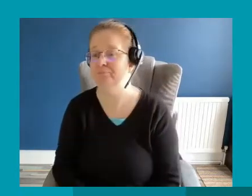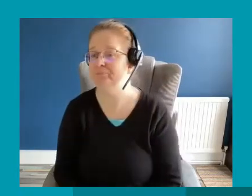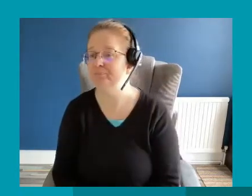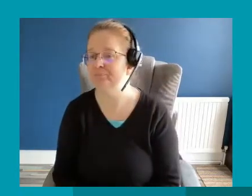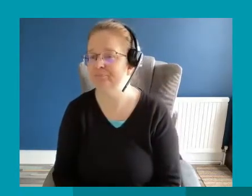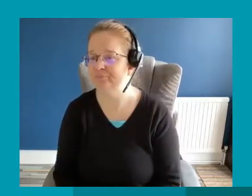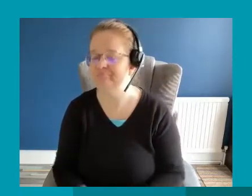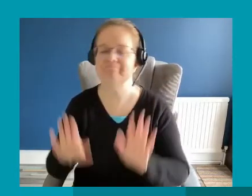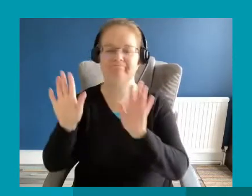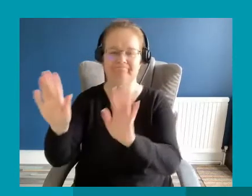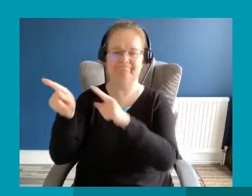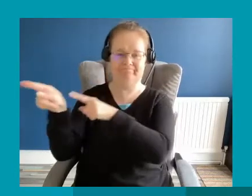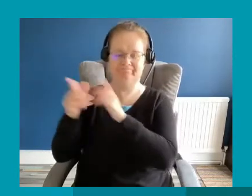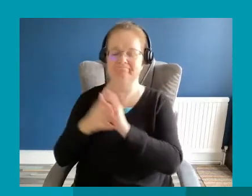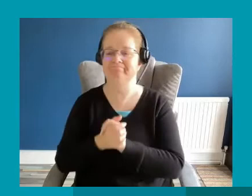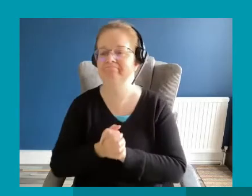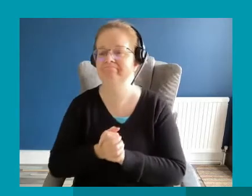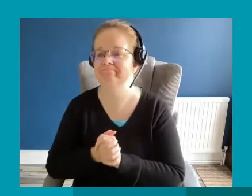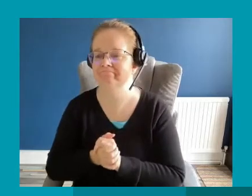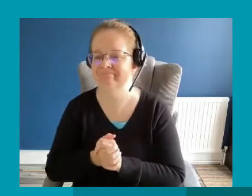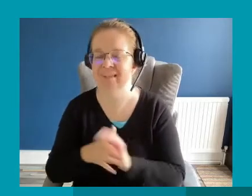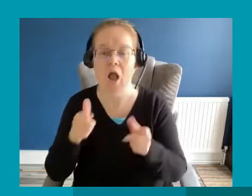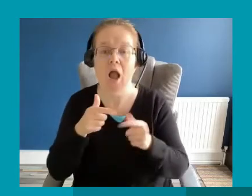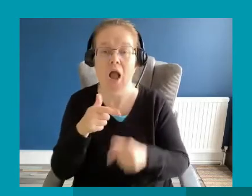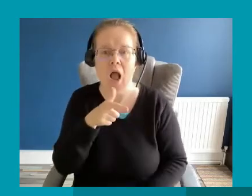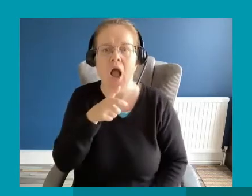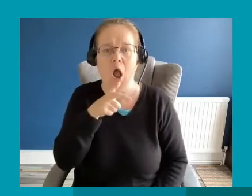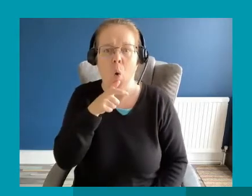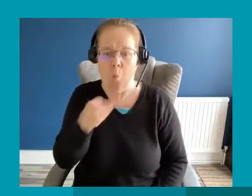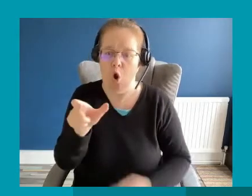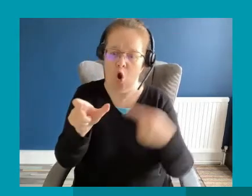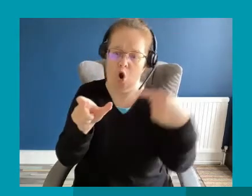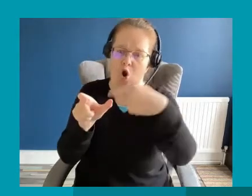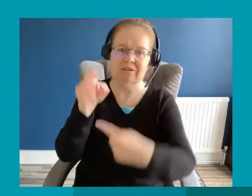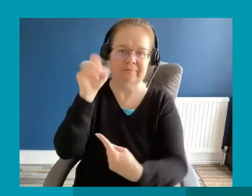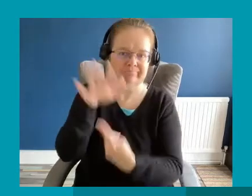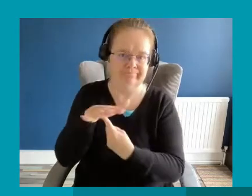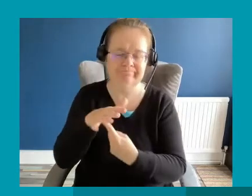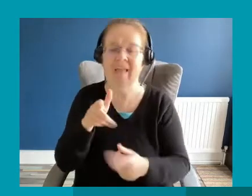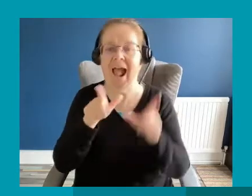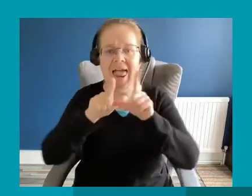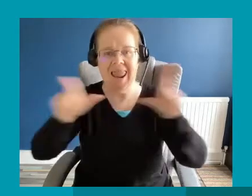OK, so words matter. Language matters, right? We talked earlier about you know,